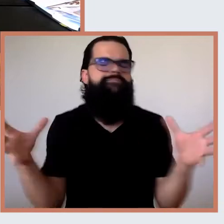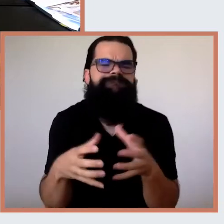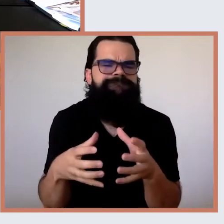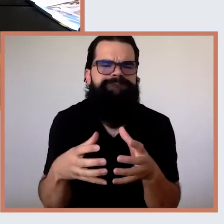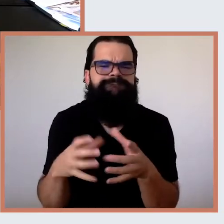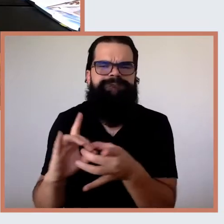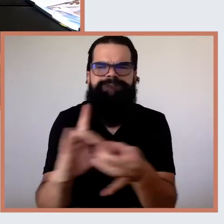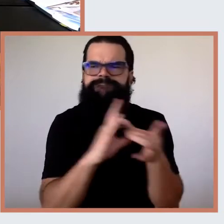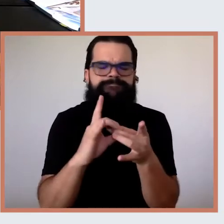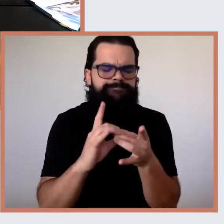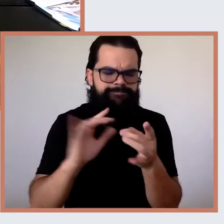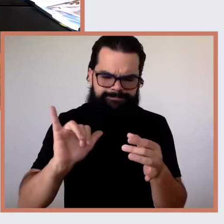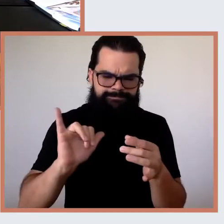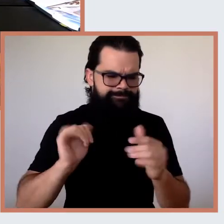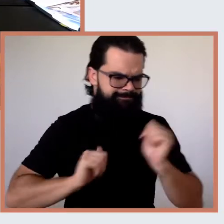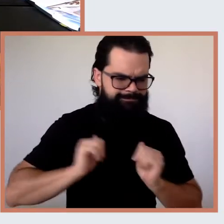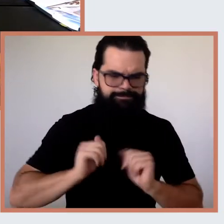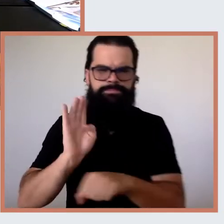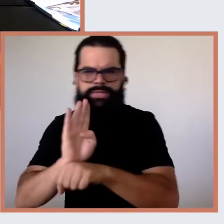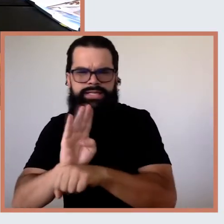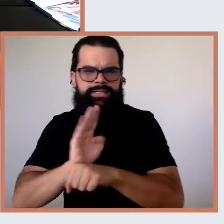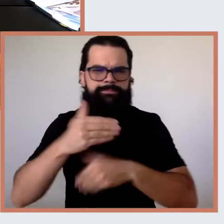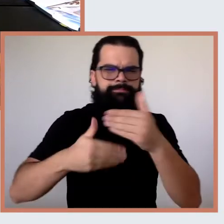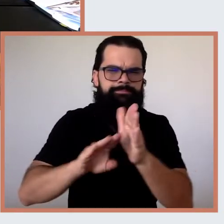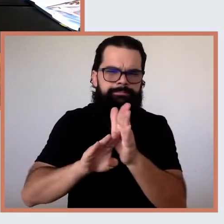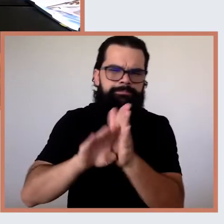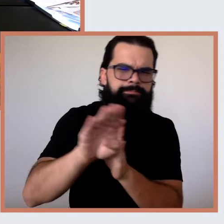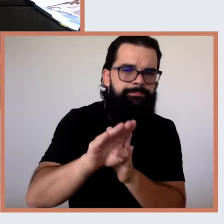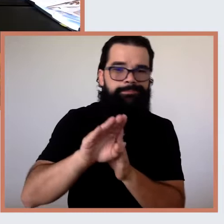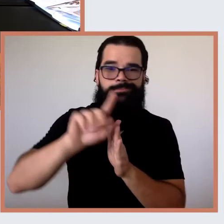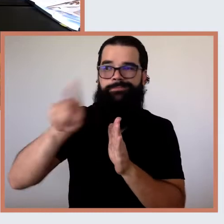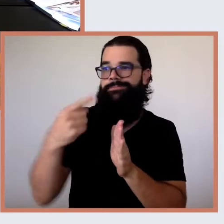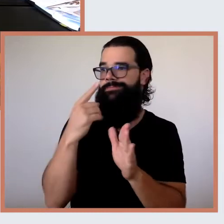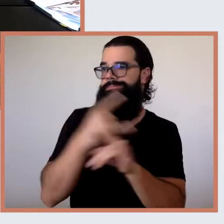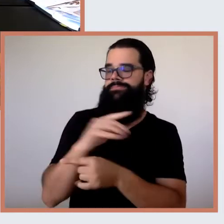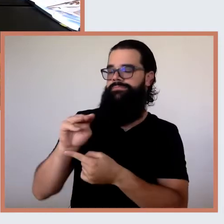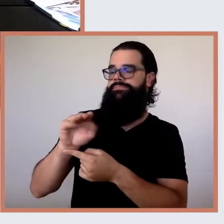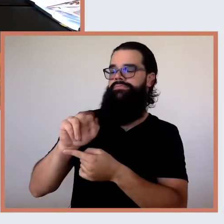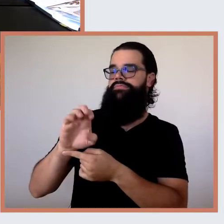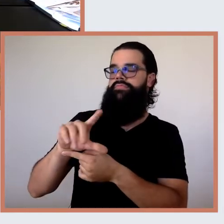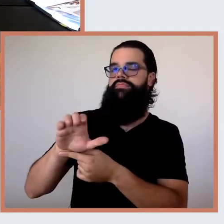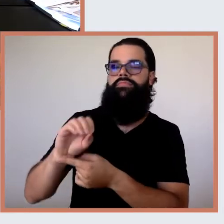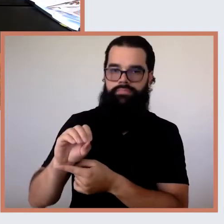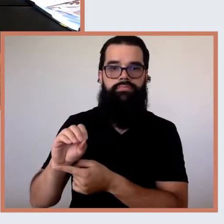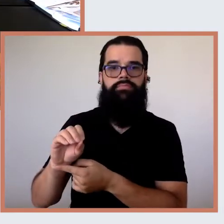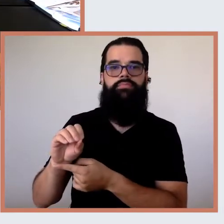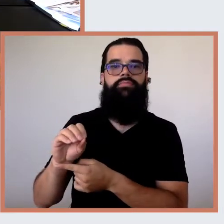in the business, those actors who were with me then, and ironically enough Marcelo is the only one of all of us